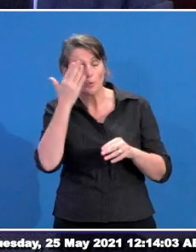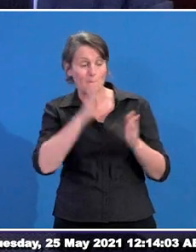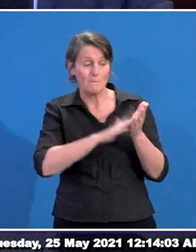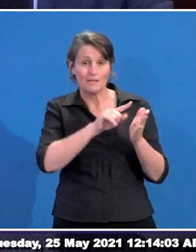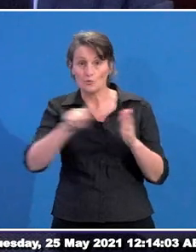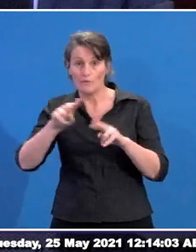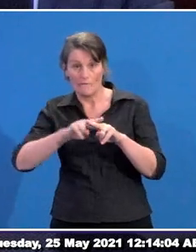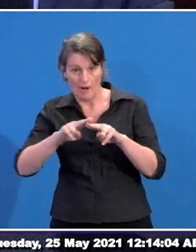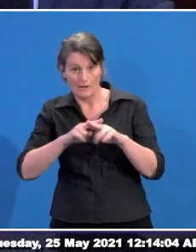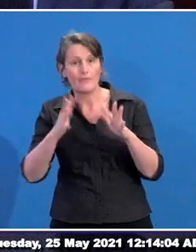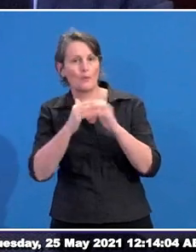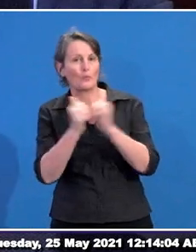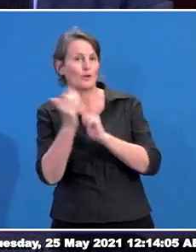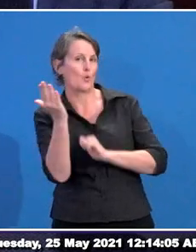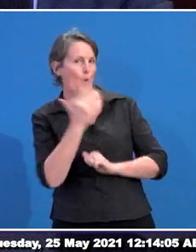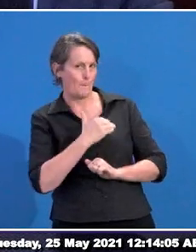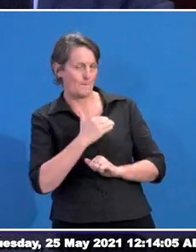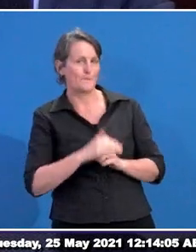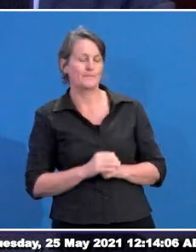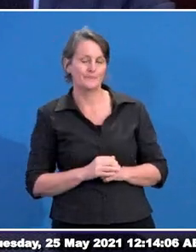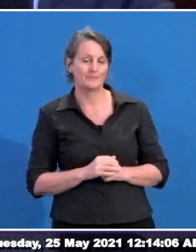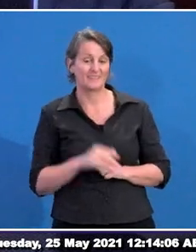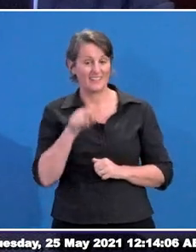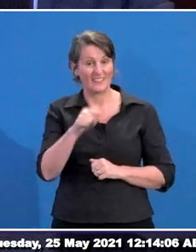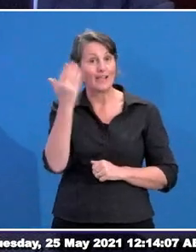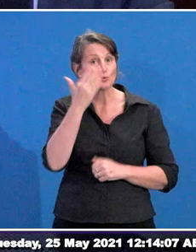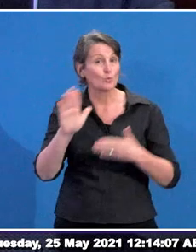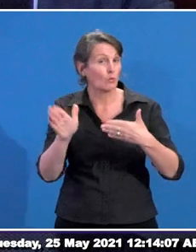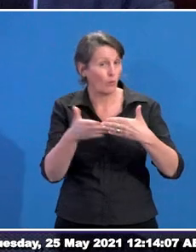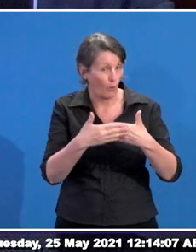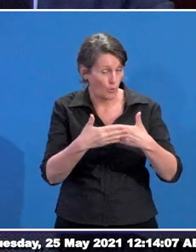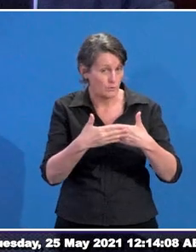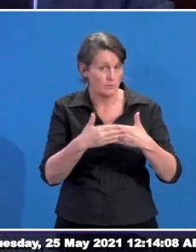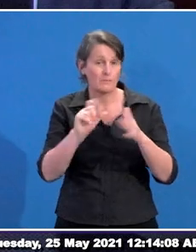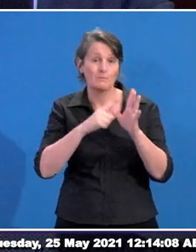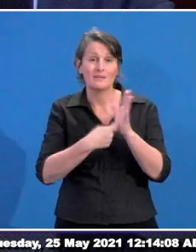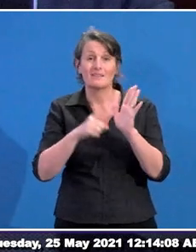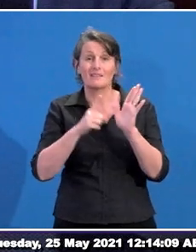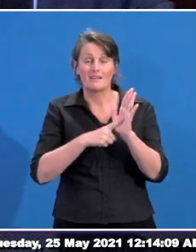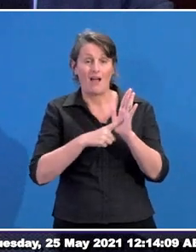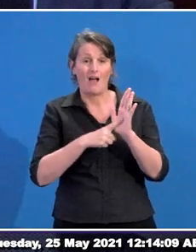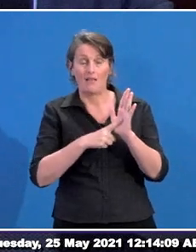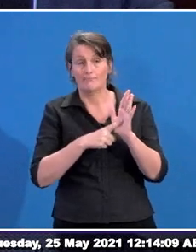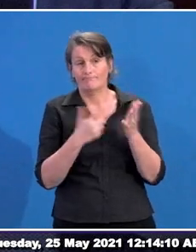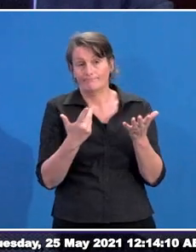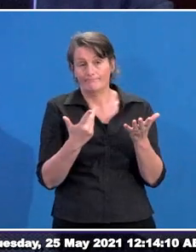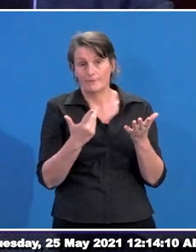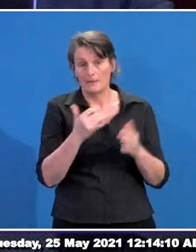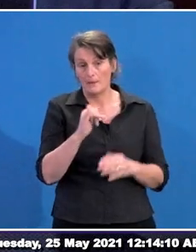Now, the school closed down and Carl would have had a couple more years in high school.